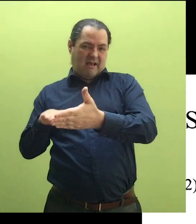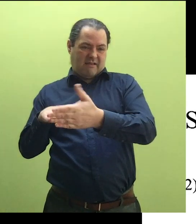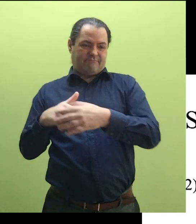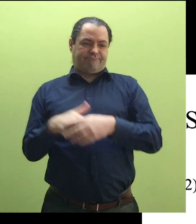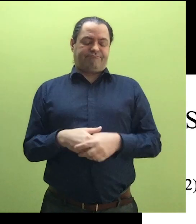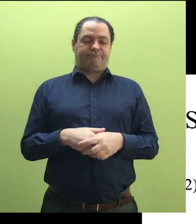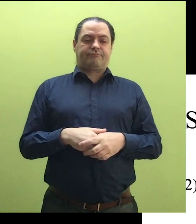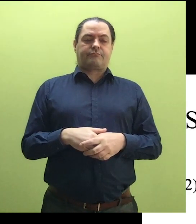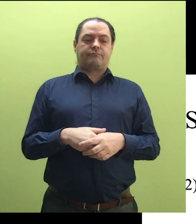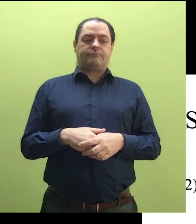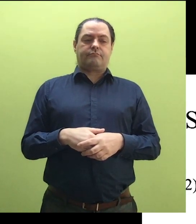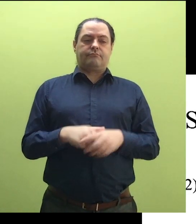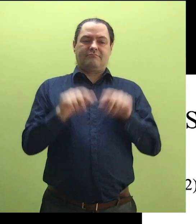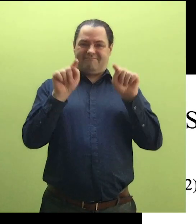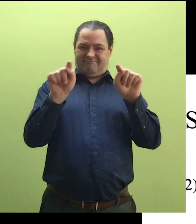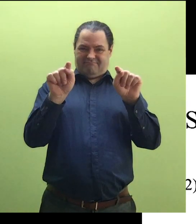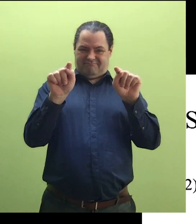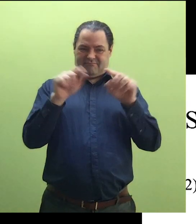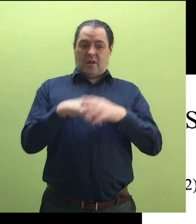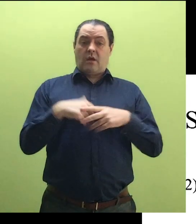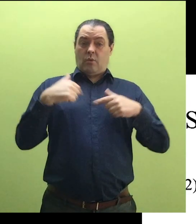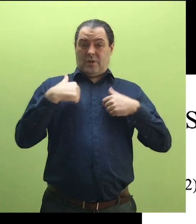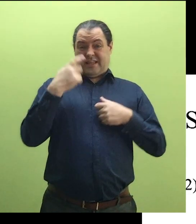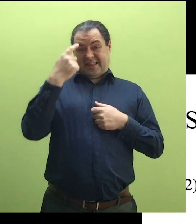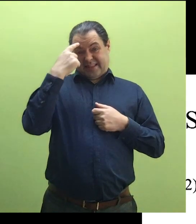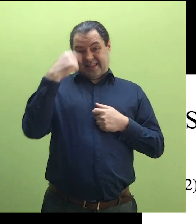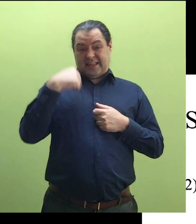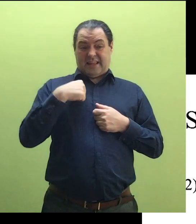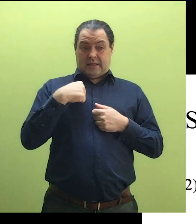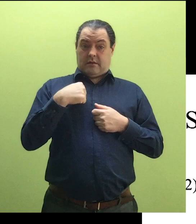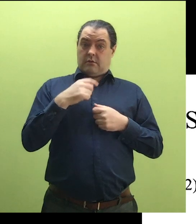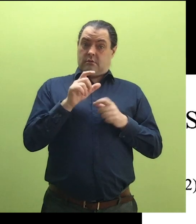event. What we consider as a serial verb construction in our